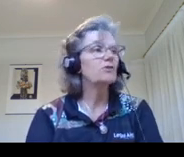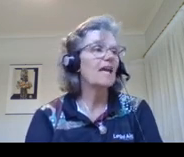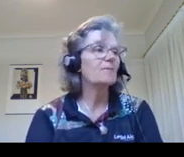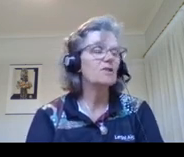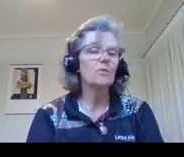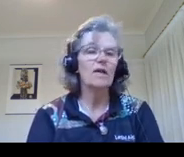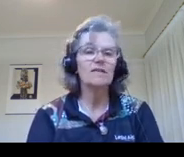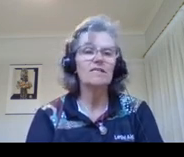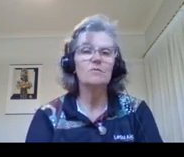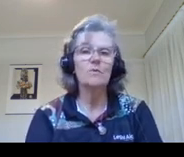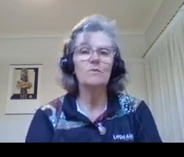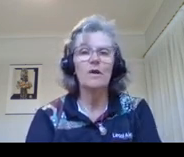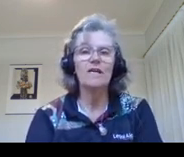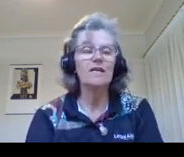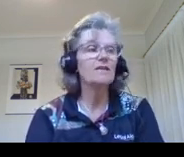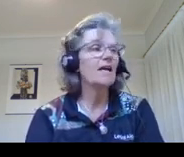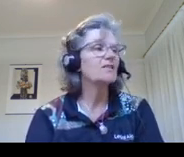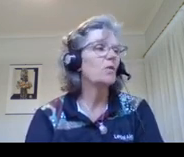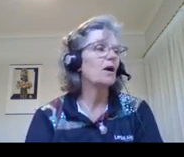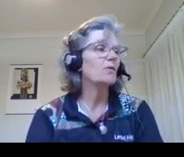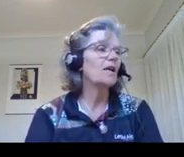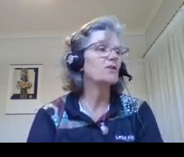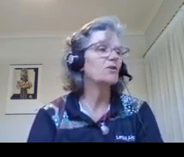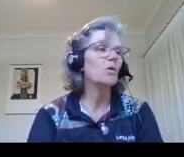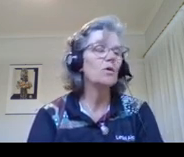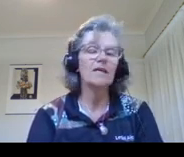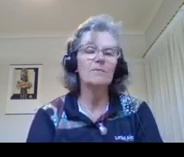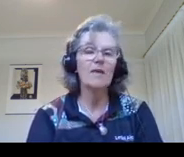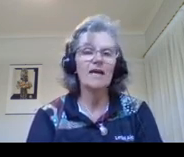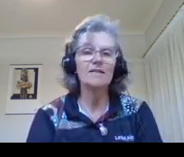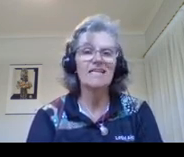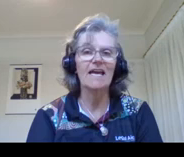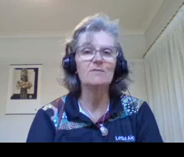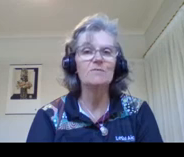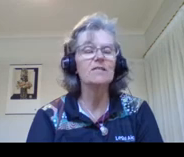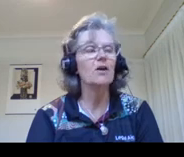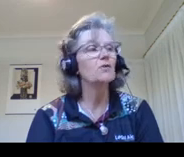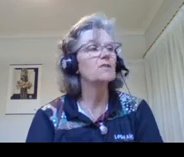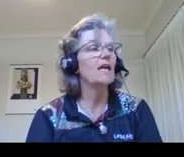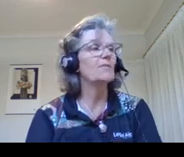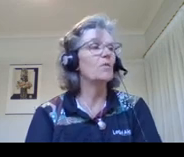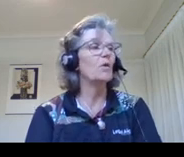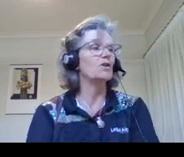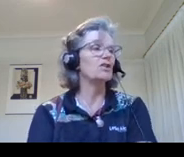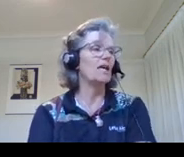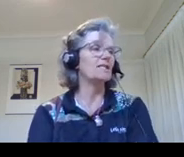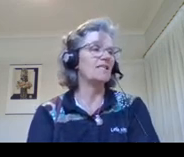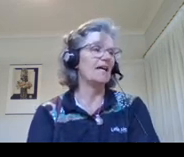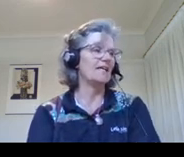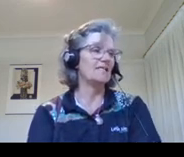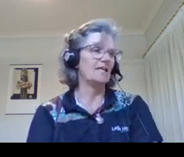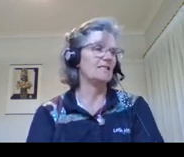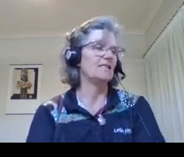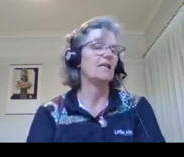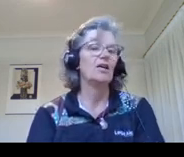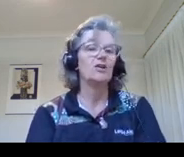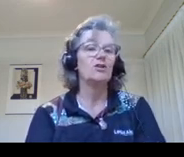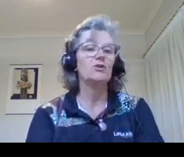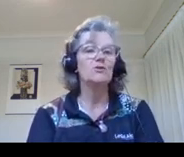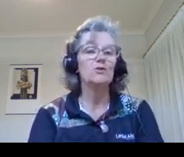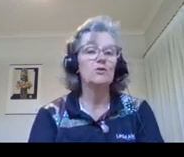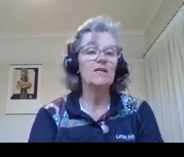scams awareness week and that's why we're talking about scams so Scam Watch has asked us to stress